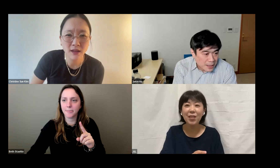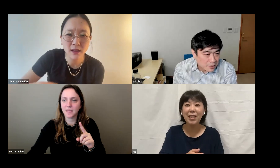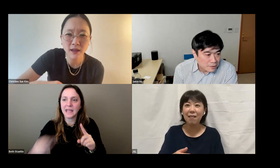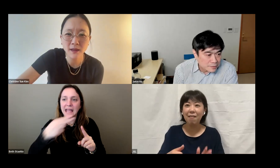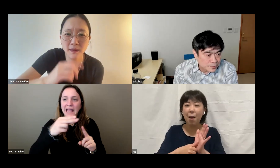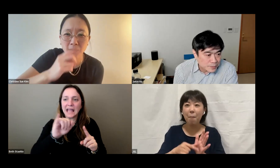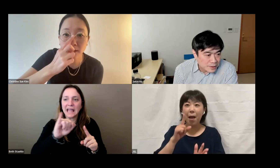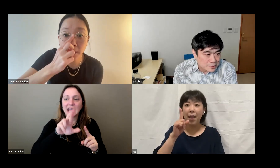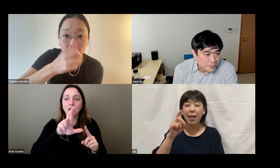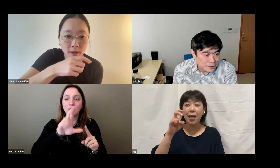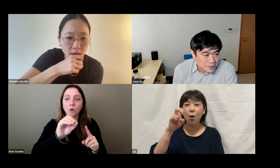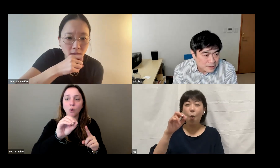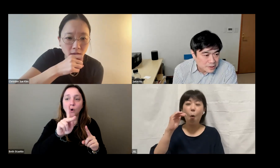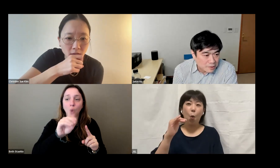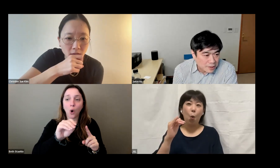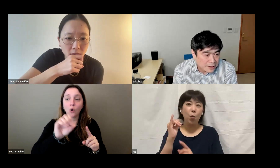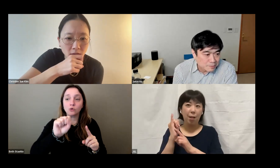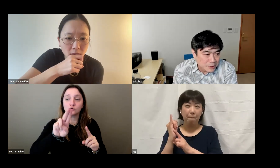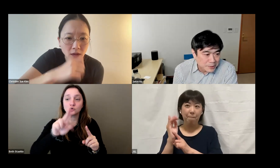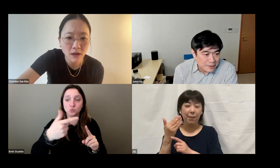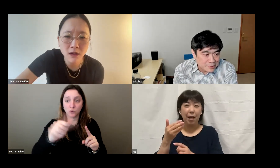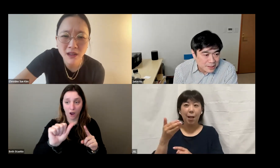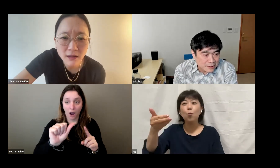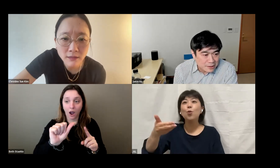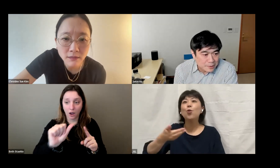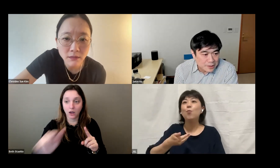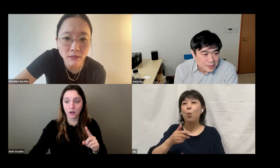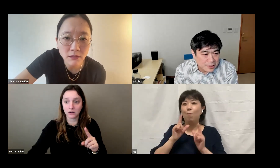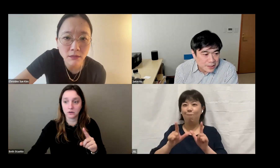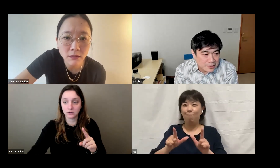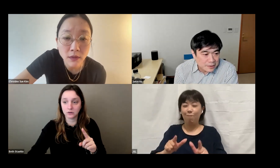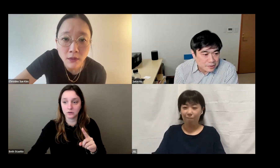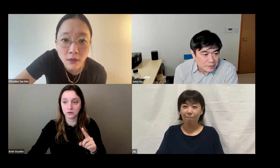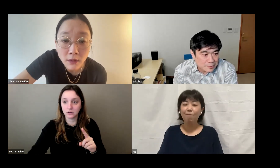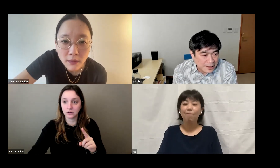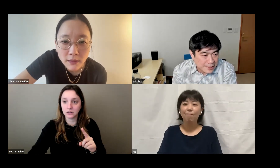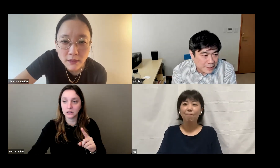how supporters or people outside the community can connect